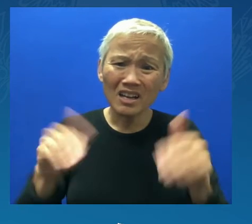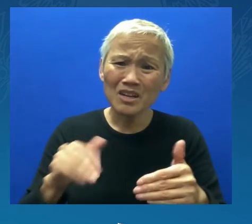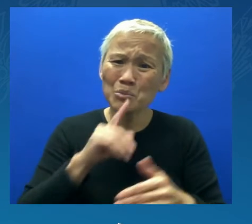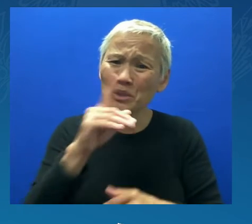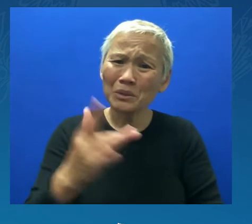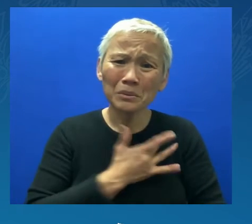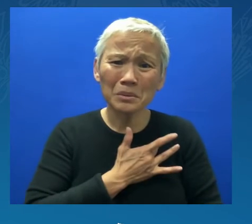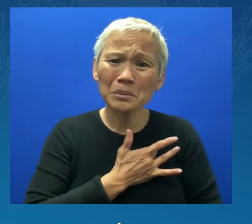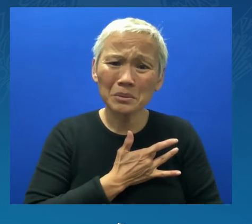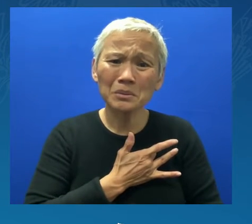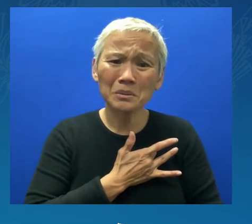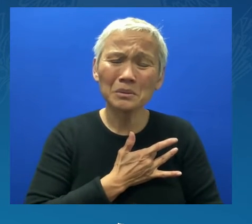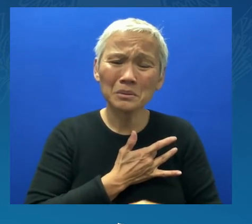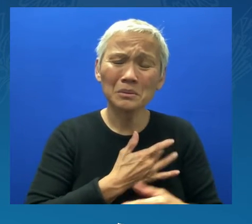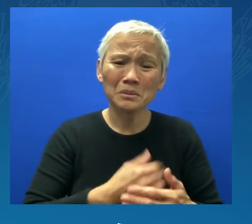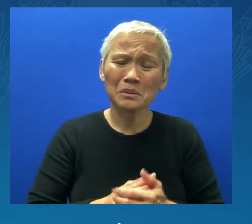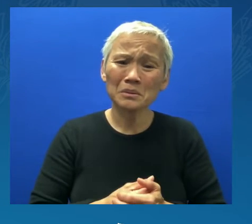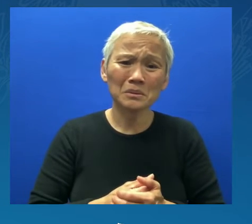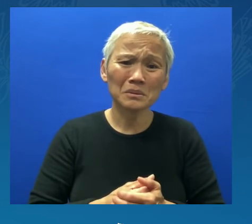who say they care about life